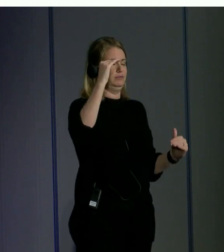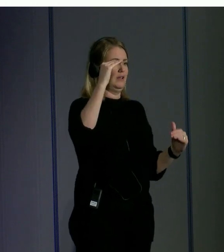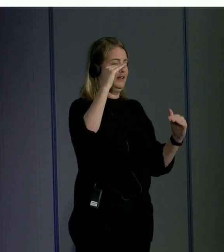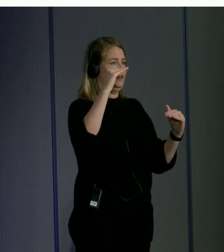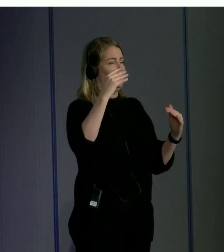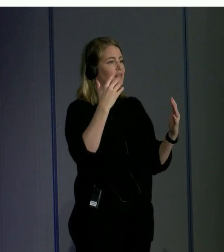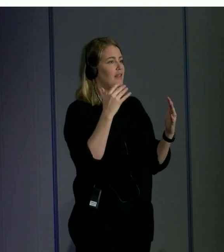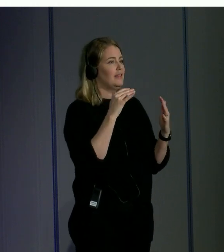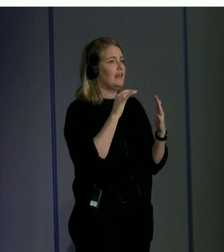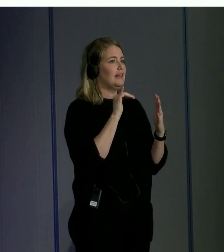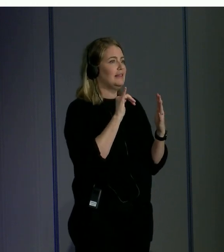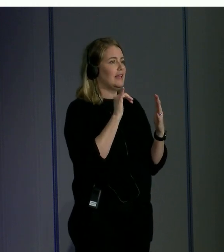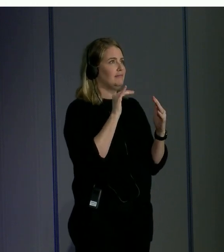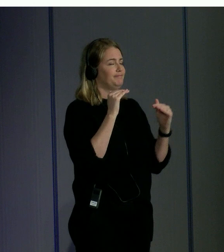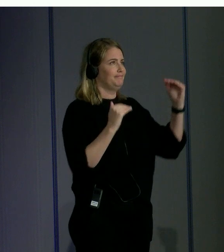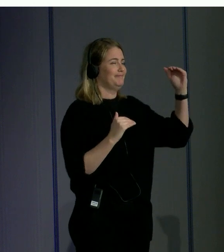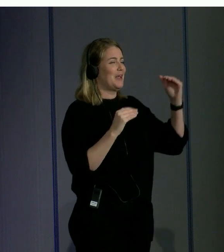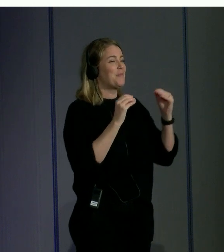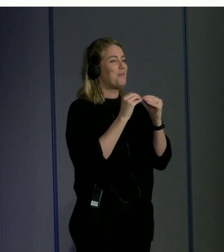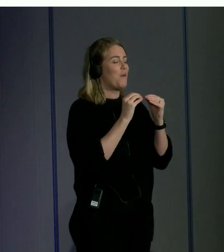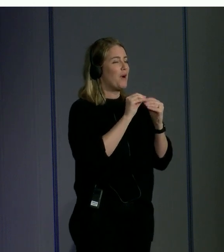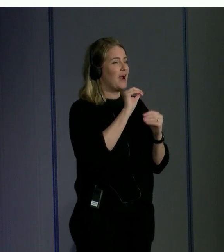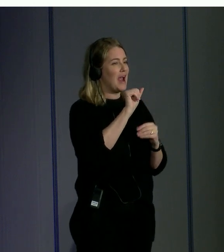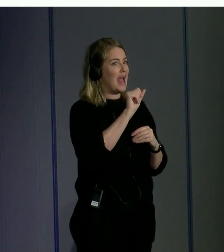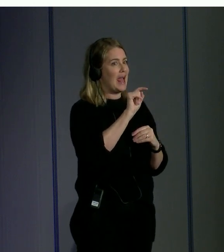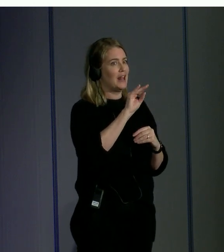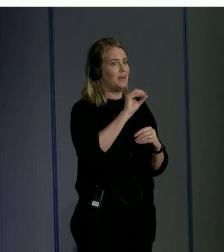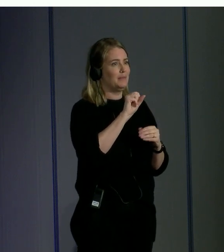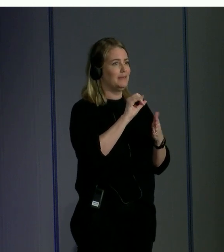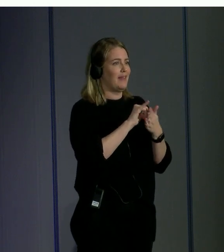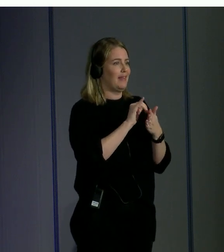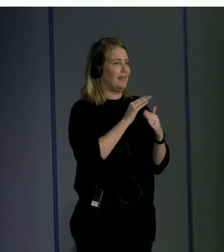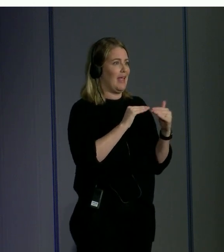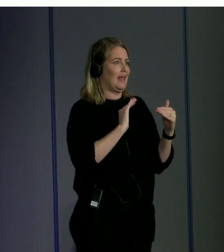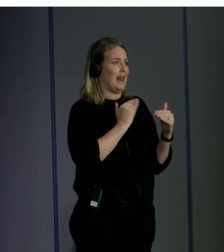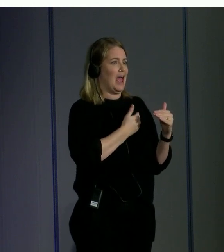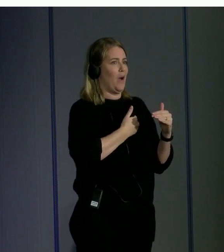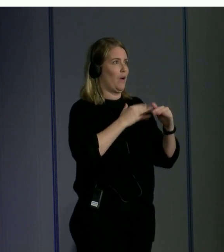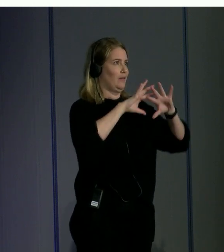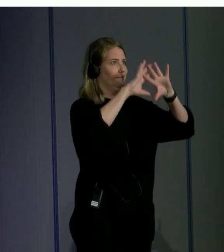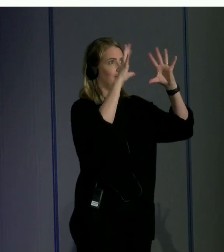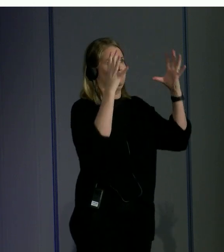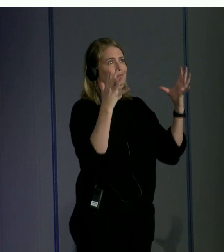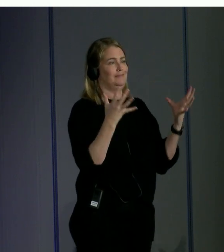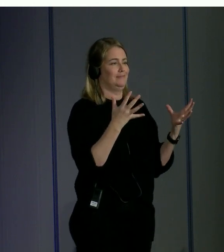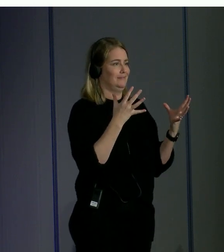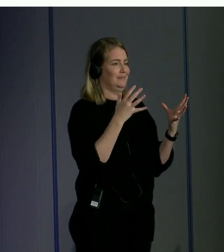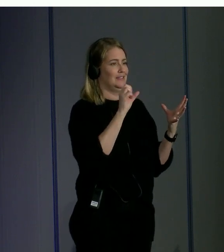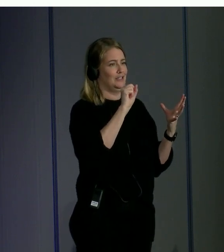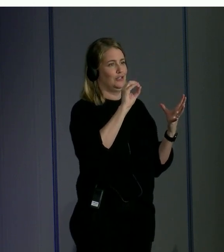atoms that exist in the entirety of our solar system. That's a lot.